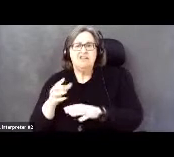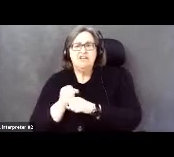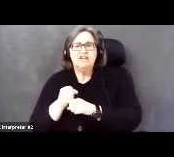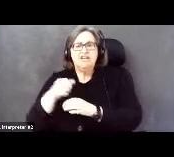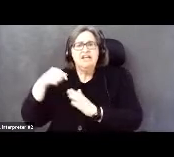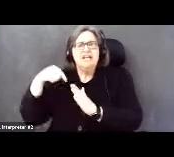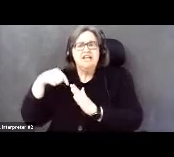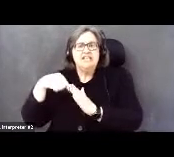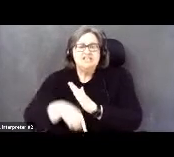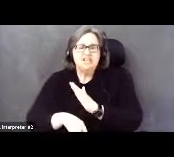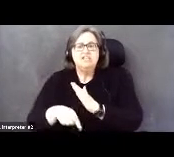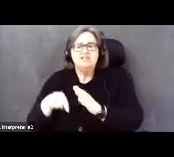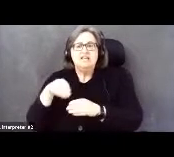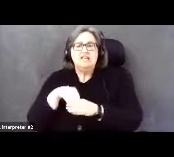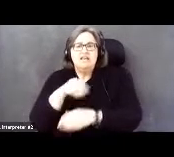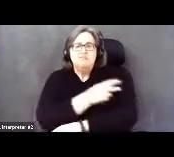rehabilitation. Even if you